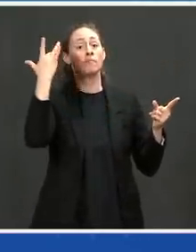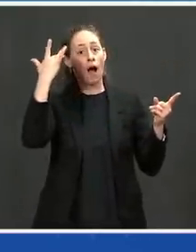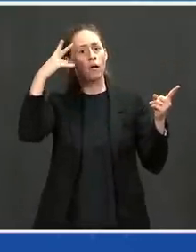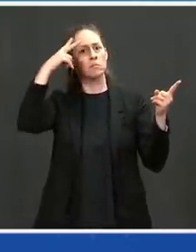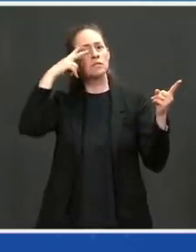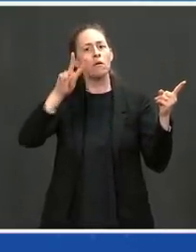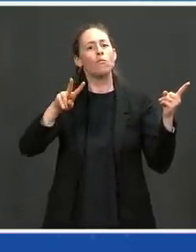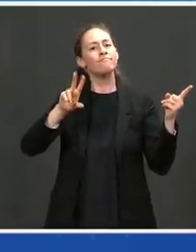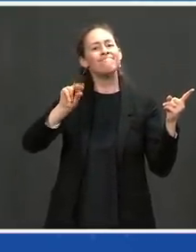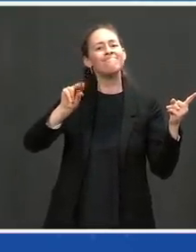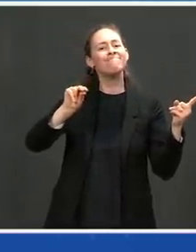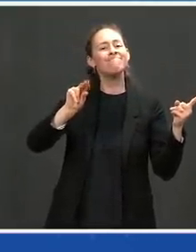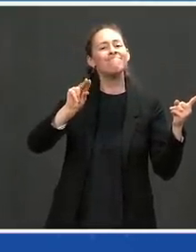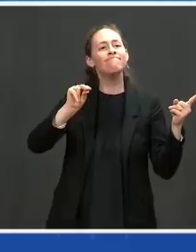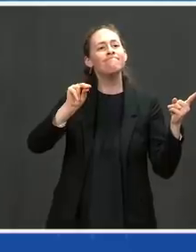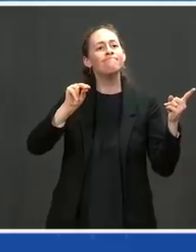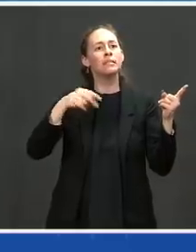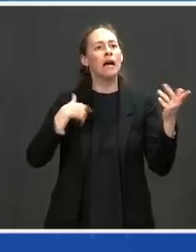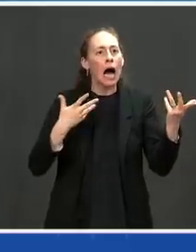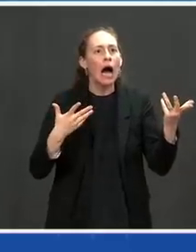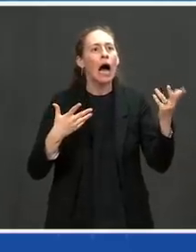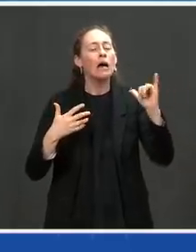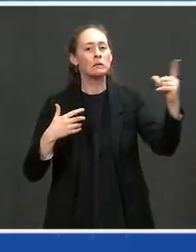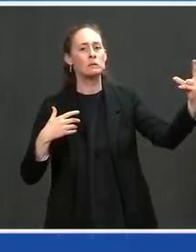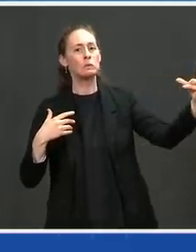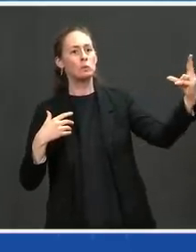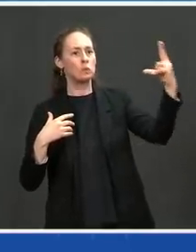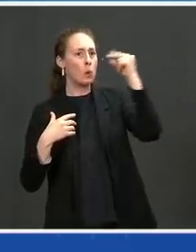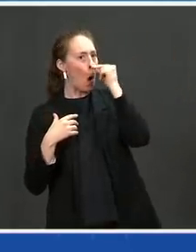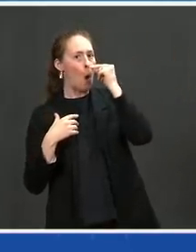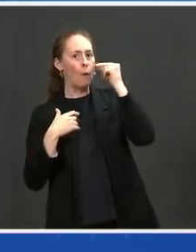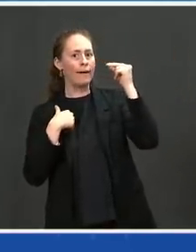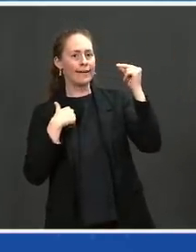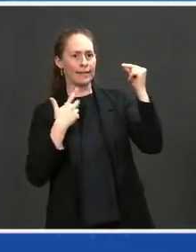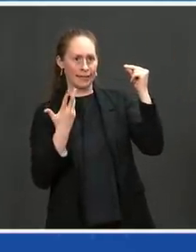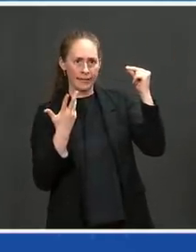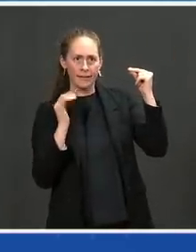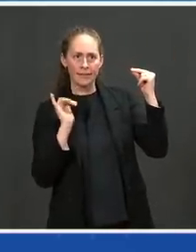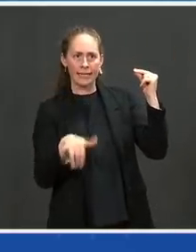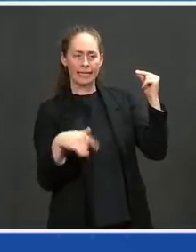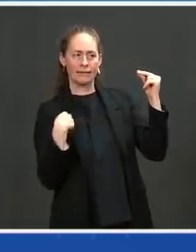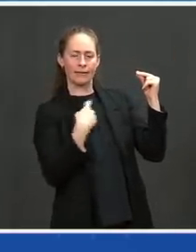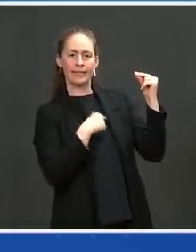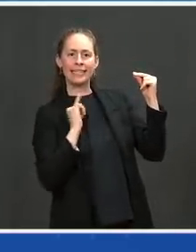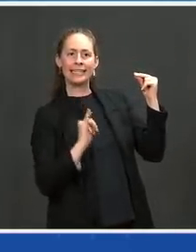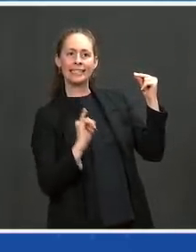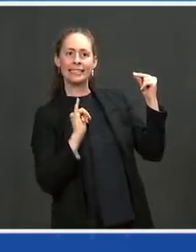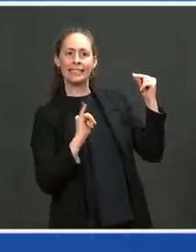They're saying they won't take them back -- not all of them. We're in negotiations with the President of Mexico.